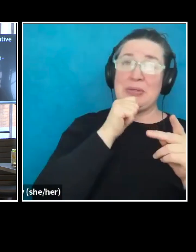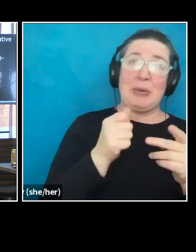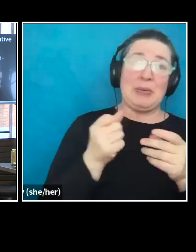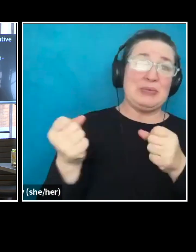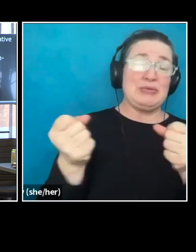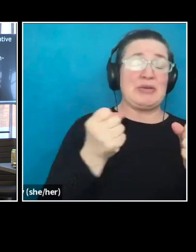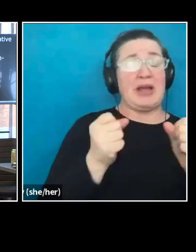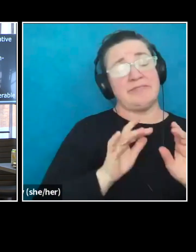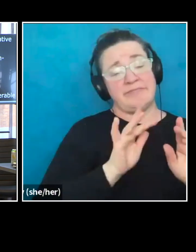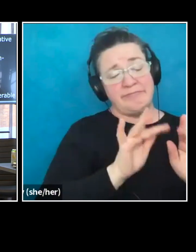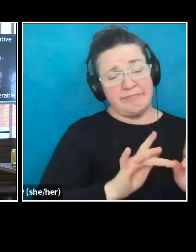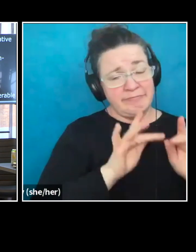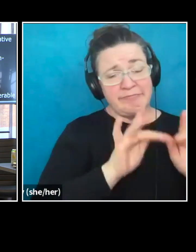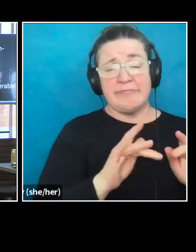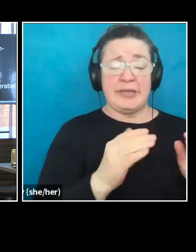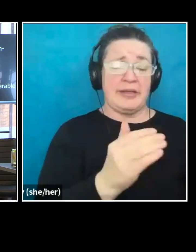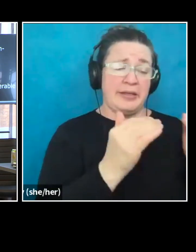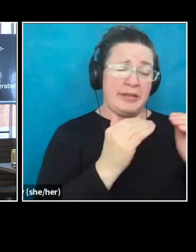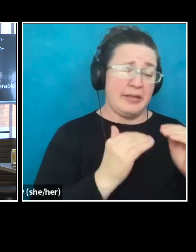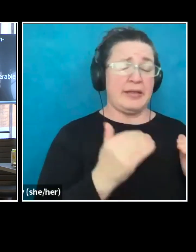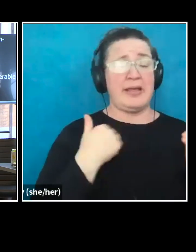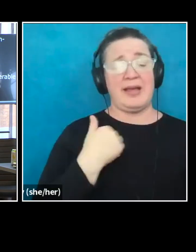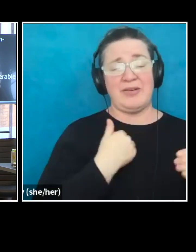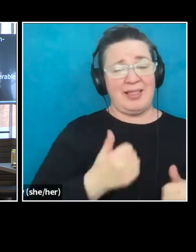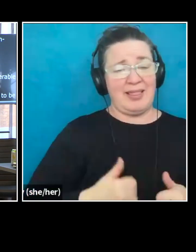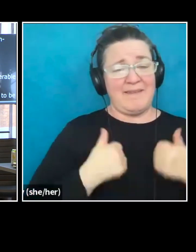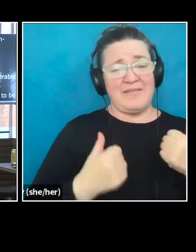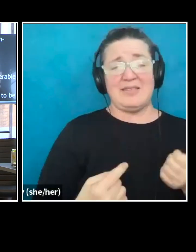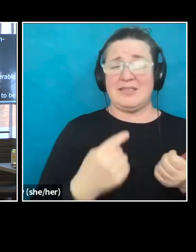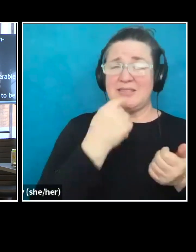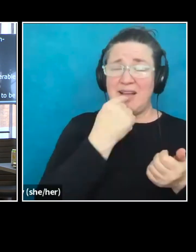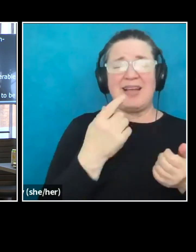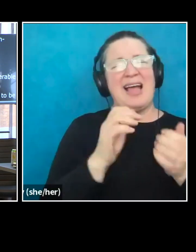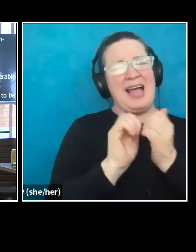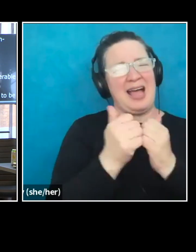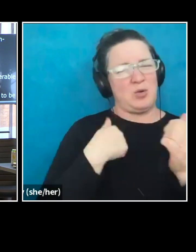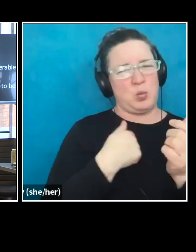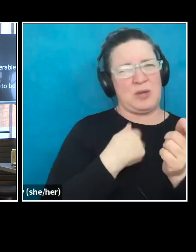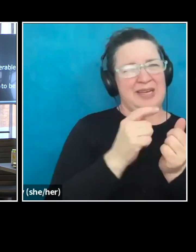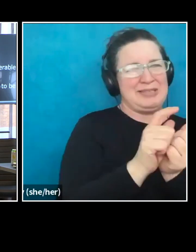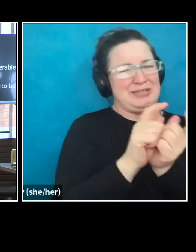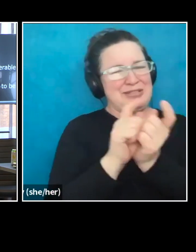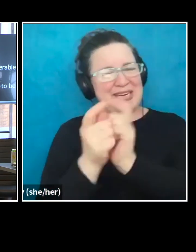change that to be like yes I am an involuntary driver and yet I figured out in a very hostile